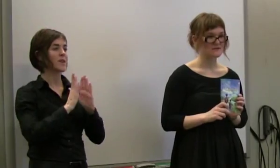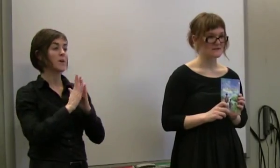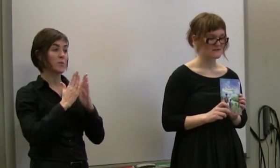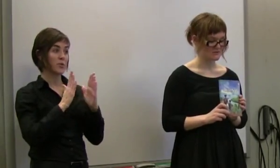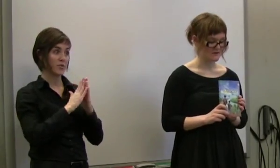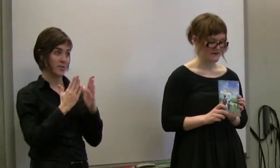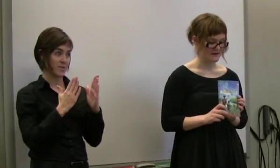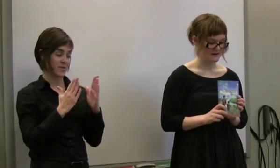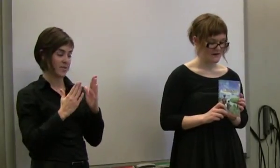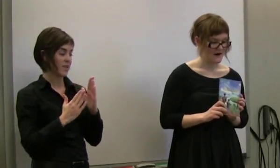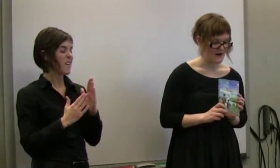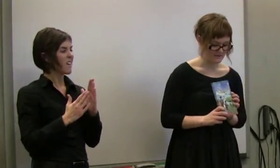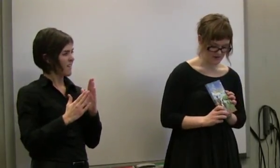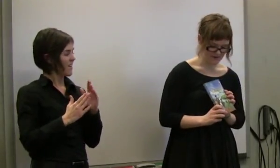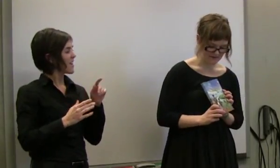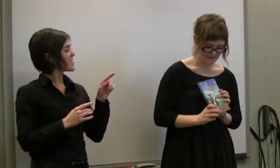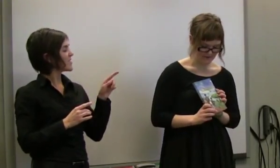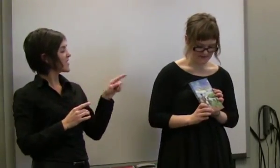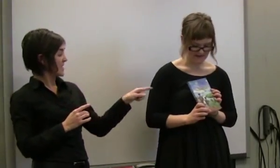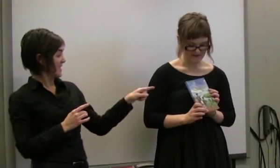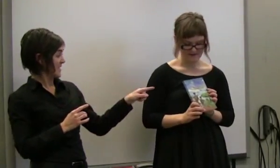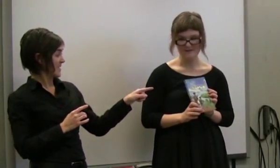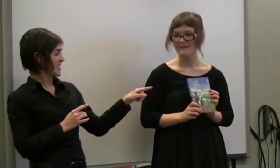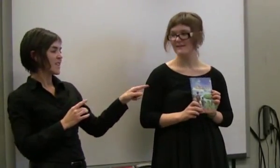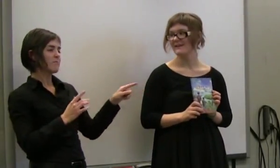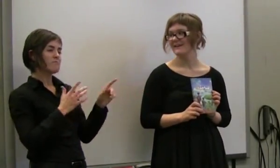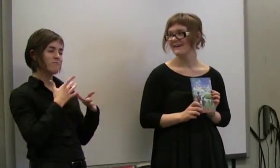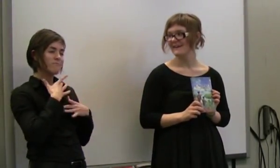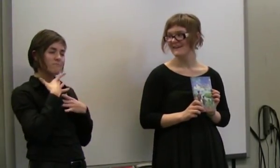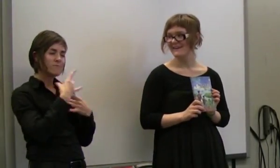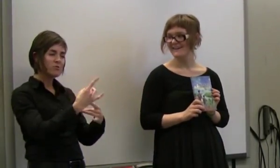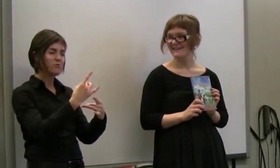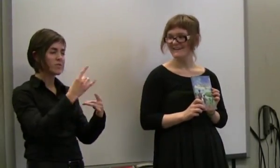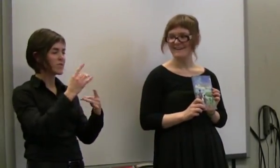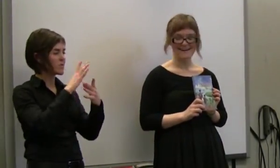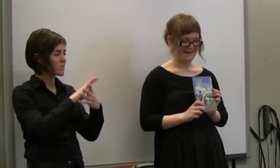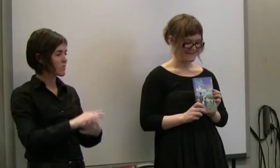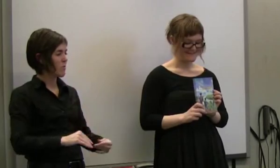This first one is